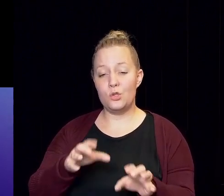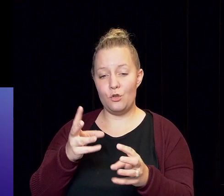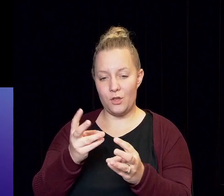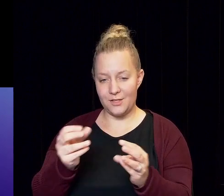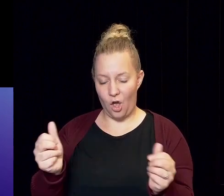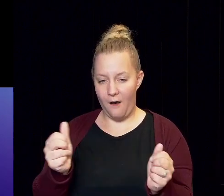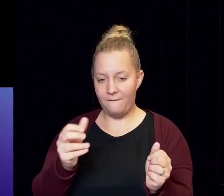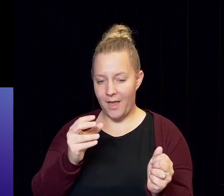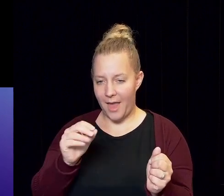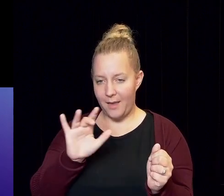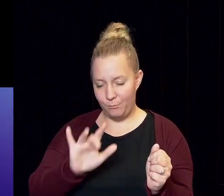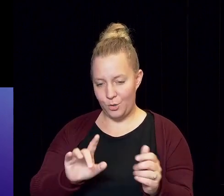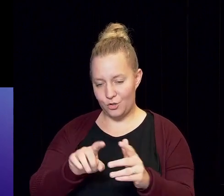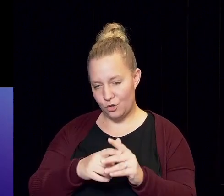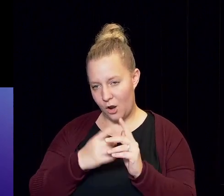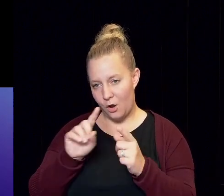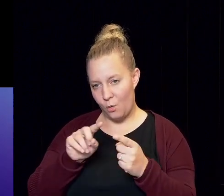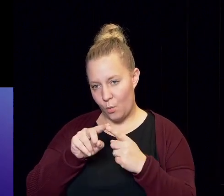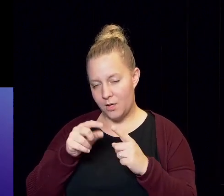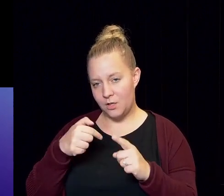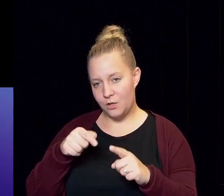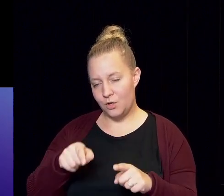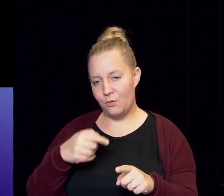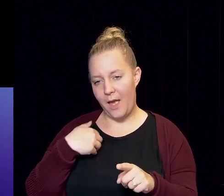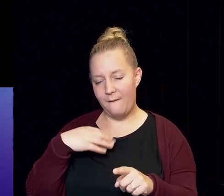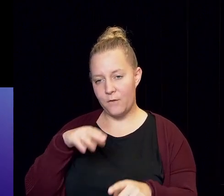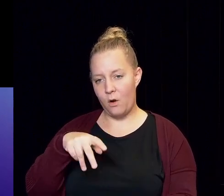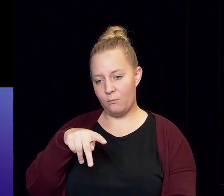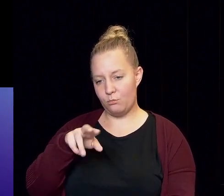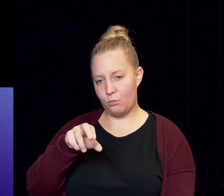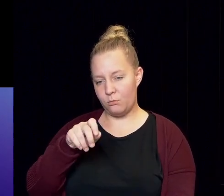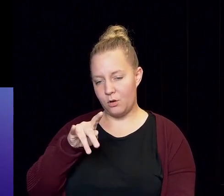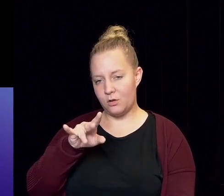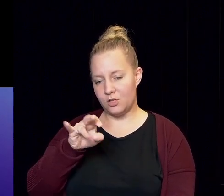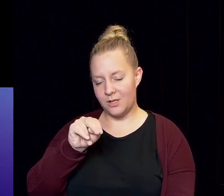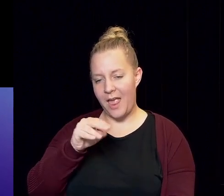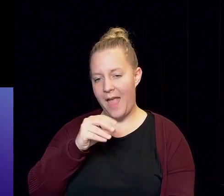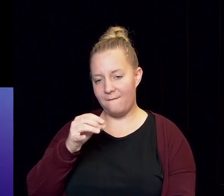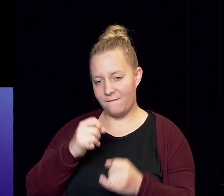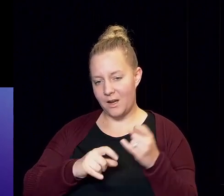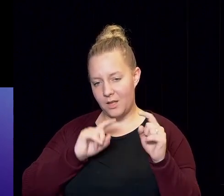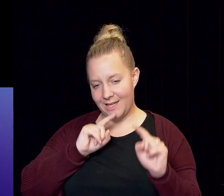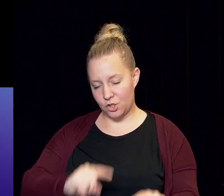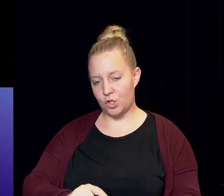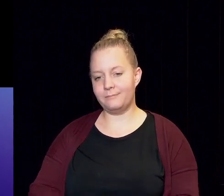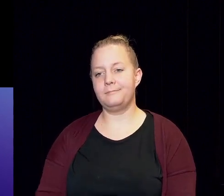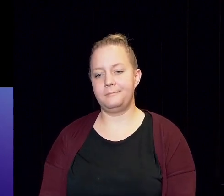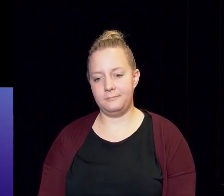and then push play when you have your proportion and your final answer.